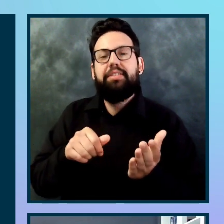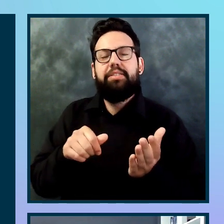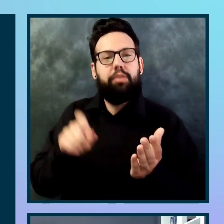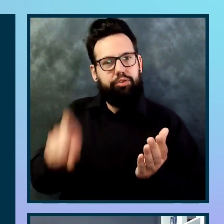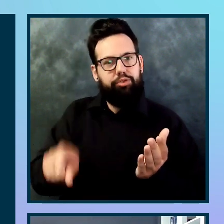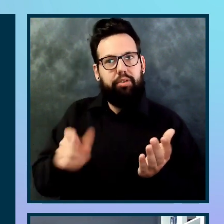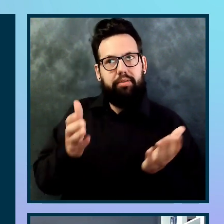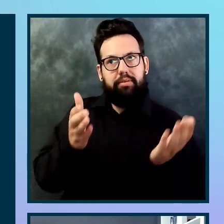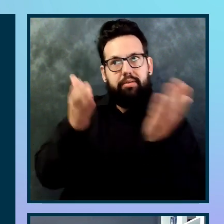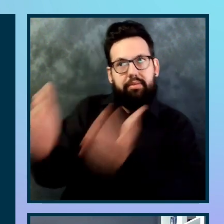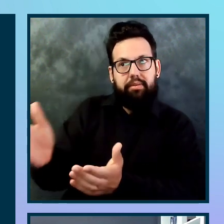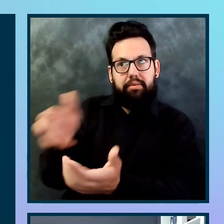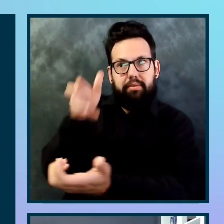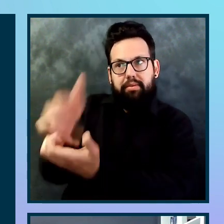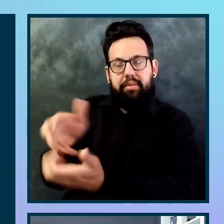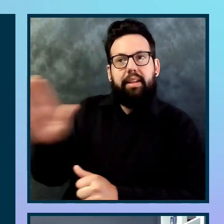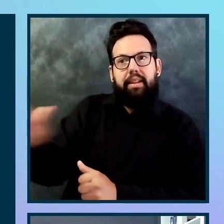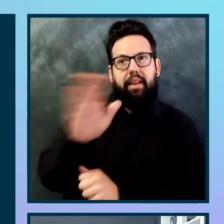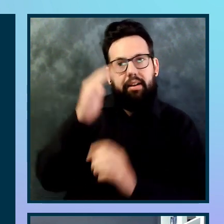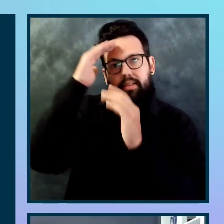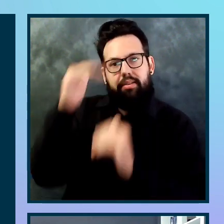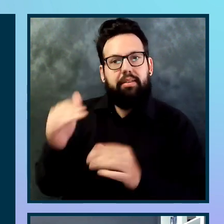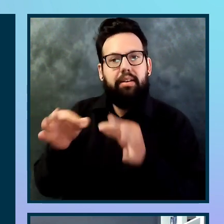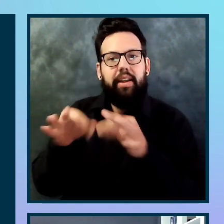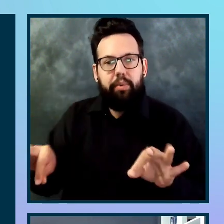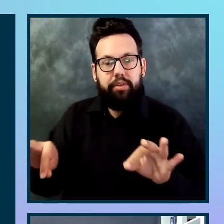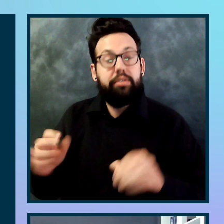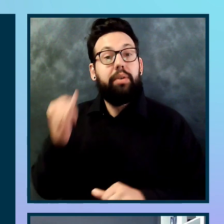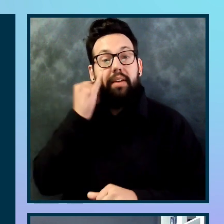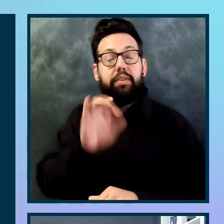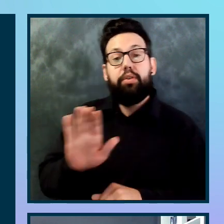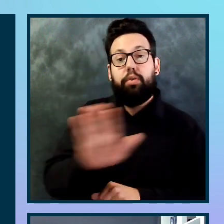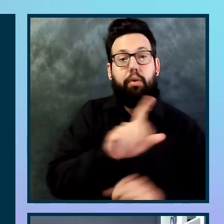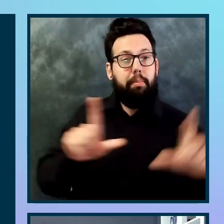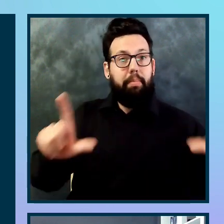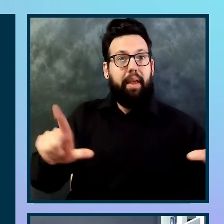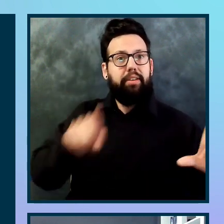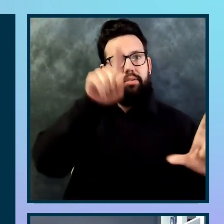the language that is expected. So if your page is in English and you have a French word,